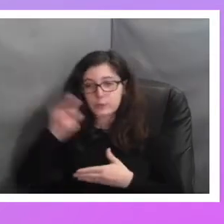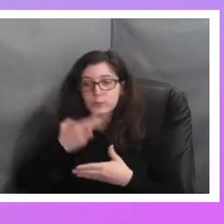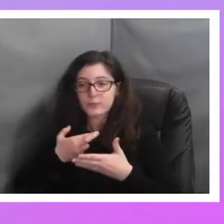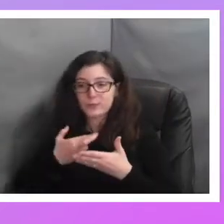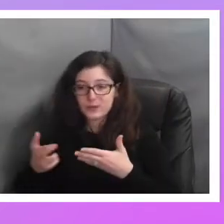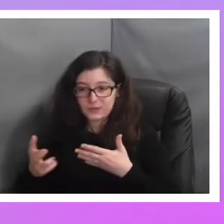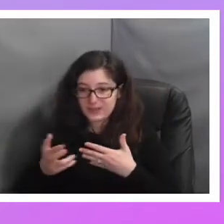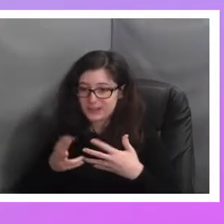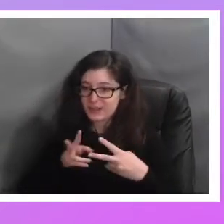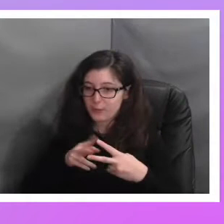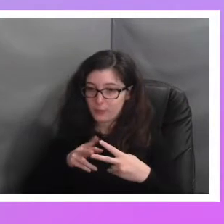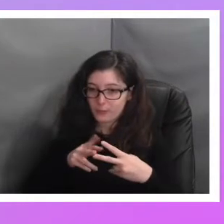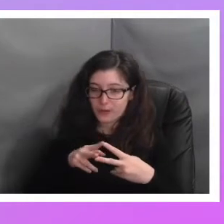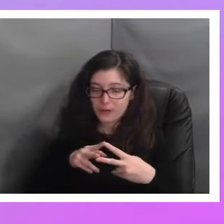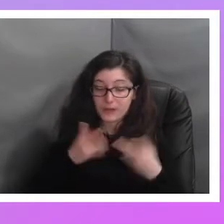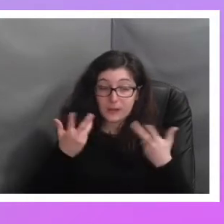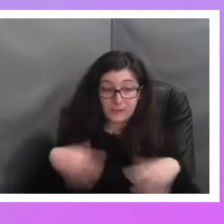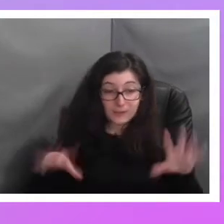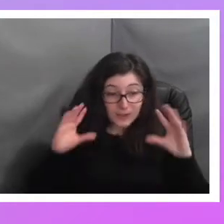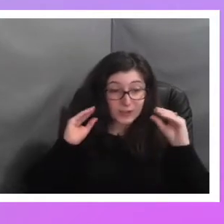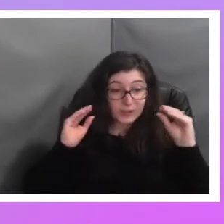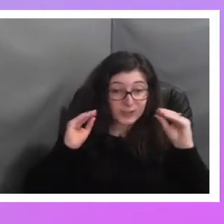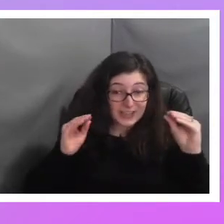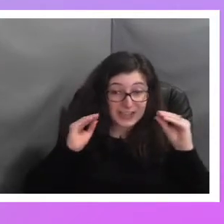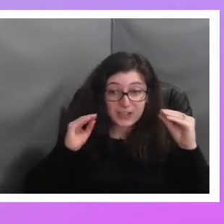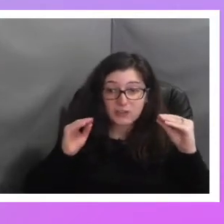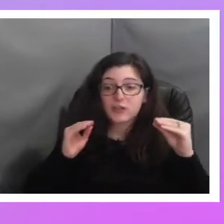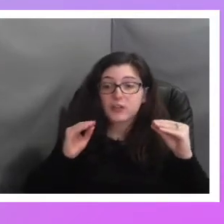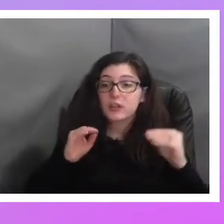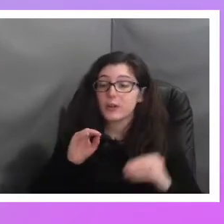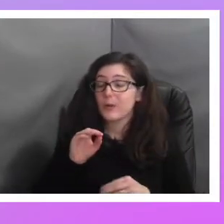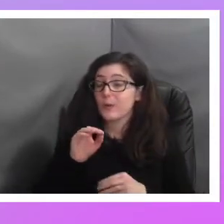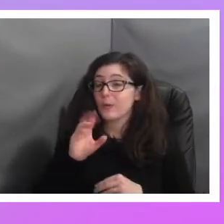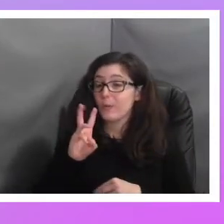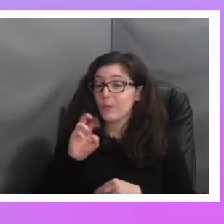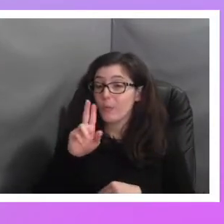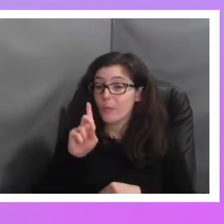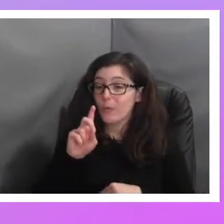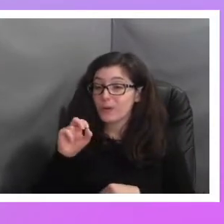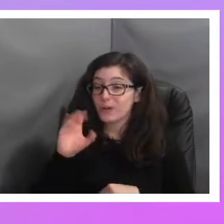on how to make a Word document accessible, super easy, how to convert it to a PDF